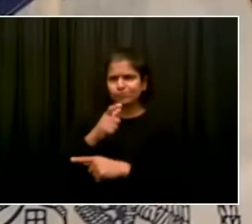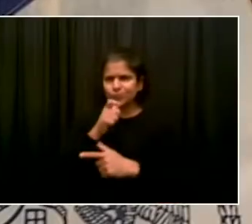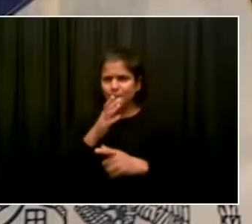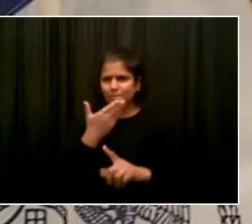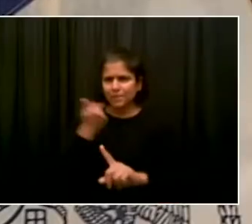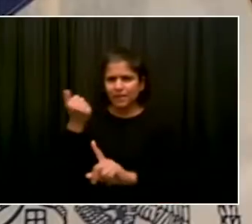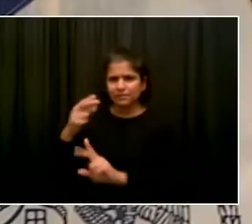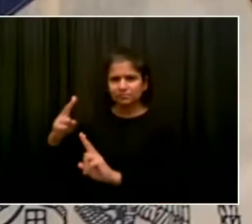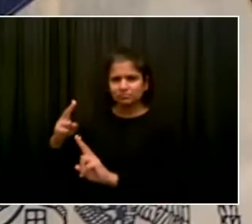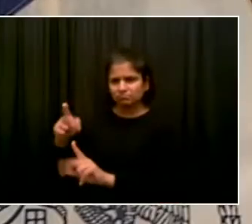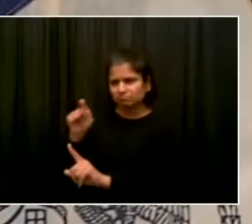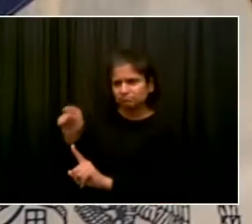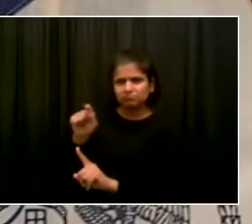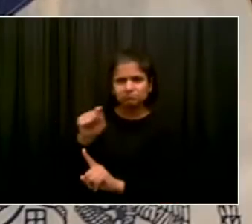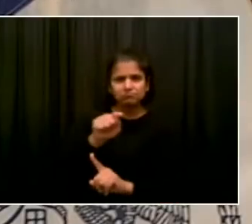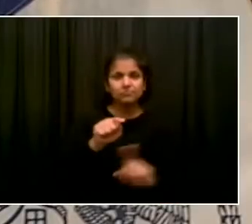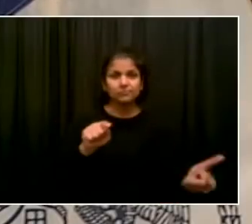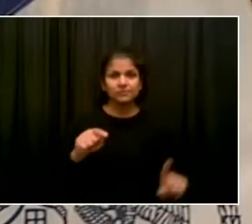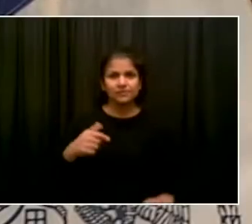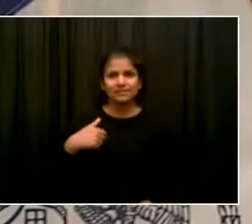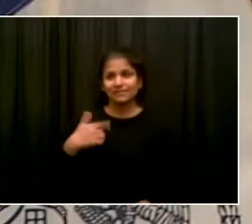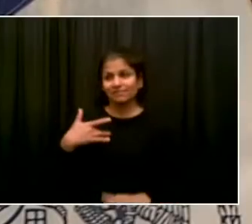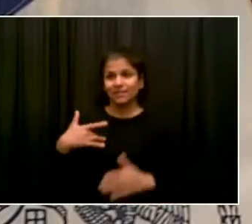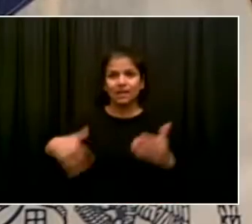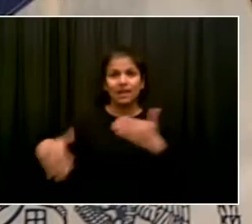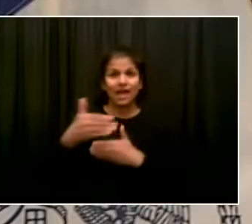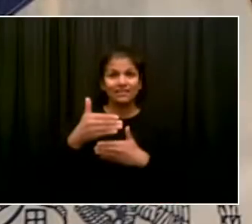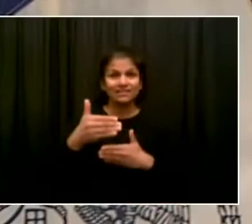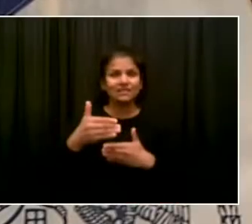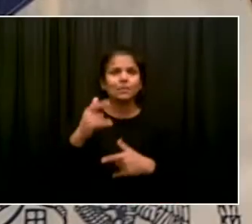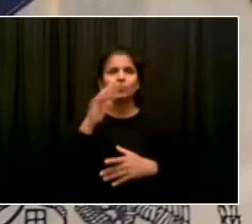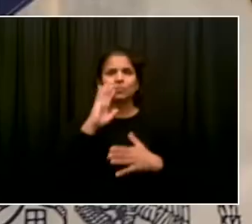SORT OF DETAILED THE CONCEPT OF NEIGHBORHOOD PLIOCING IT BECAME MISSION-